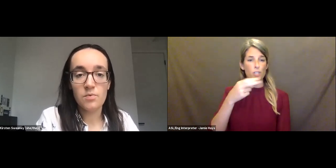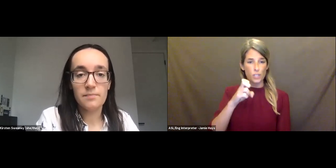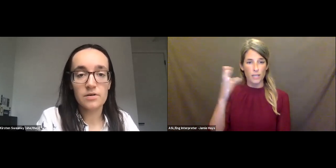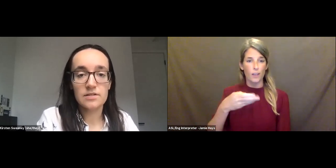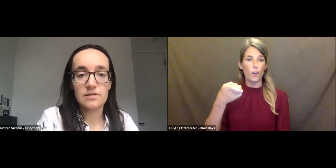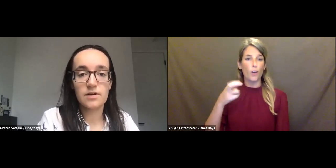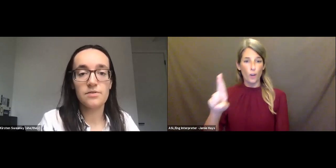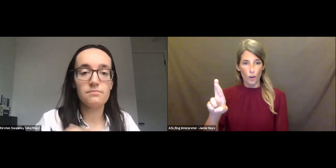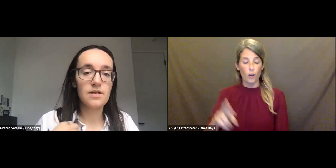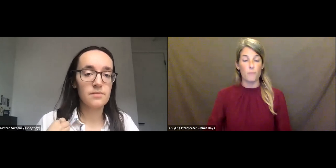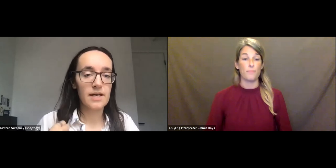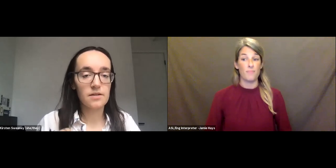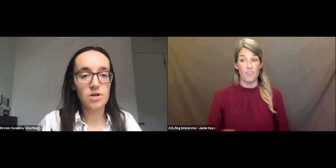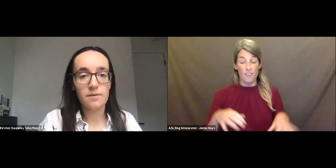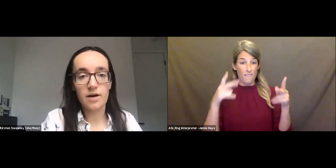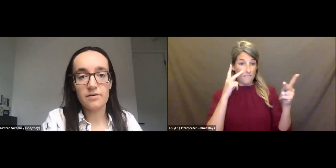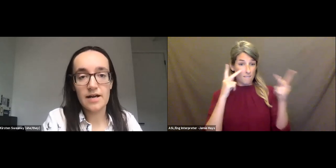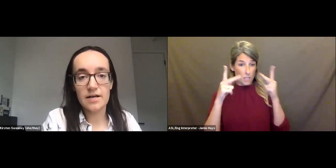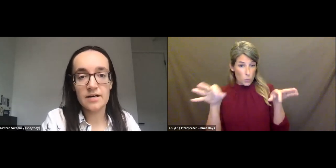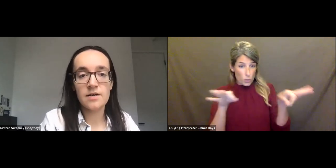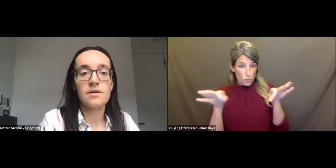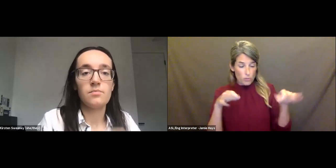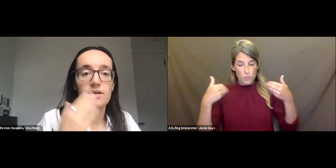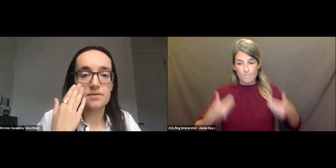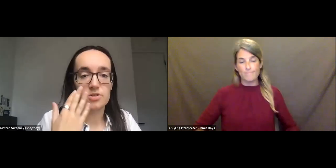white person with medium length dark brown hair, wearing some